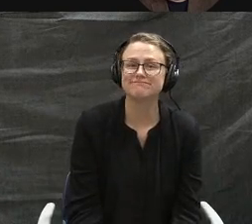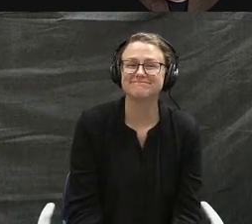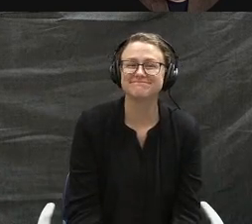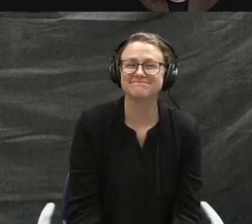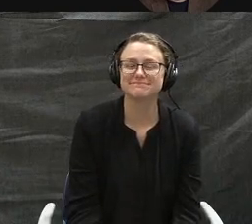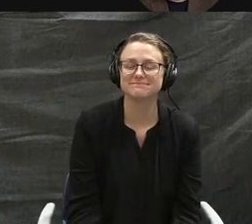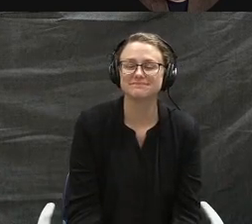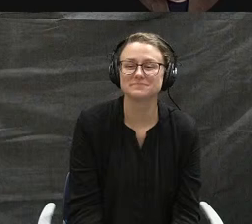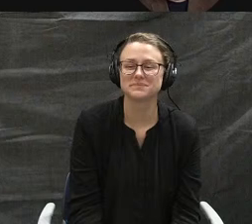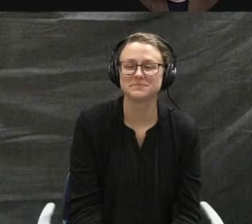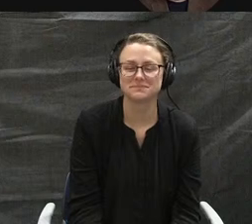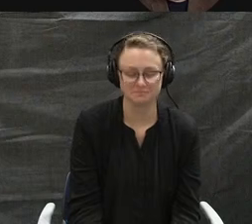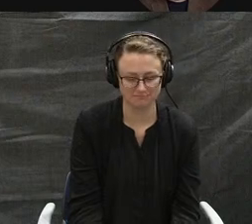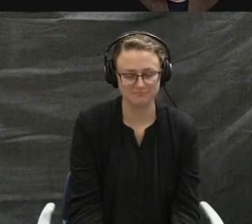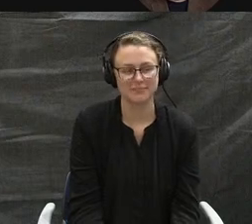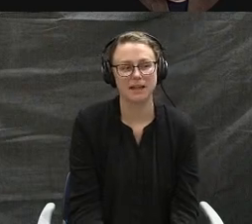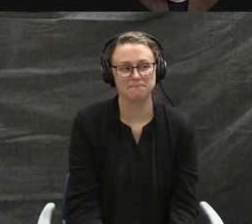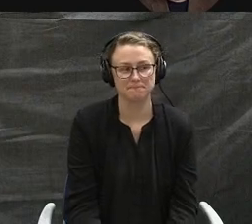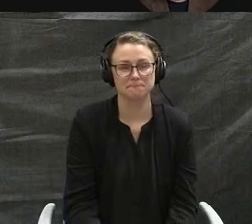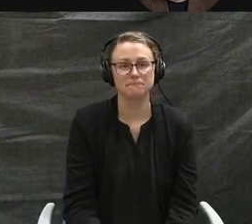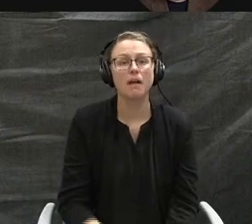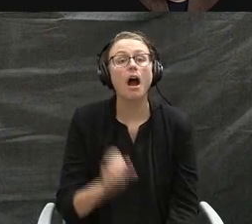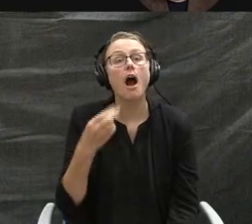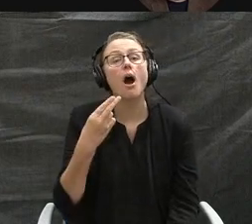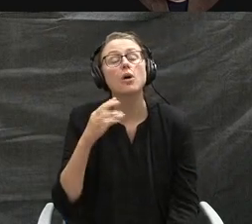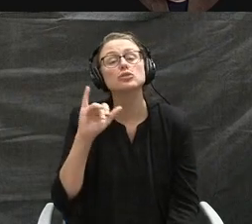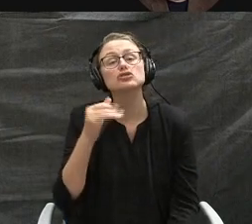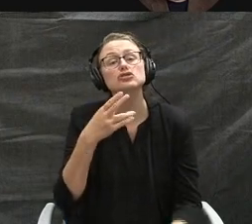Alright, go ahead John. Yeah, just you know, Doctor Peterson.